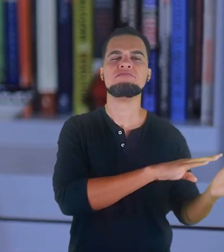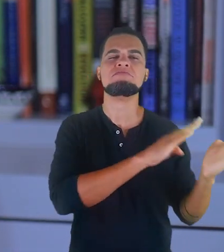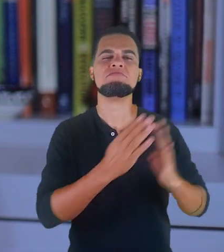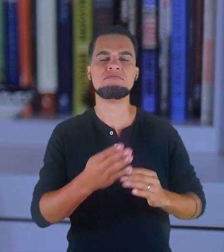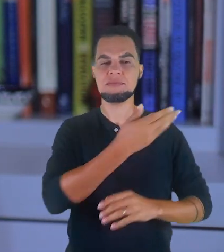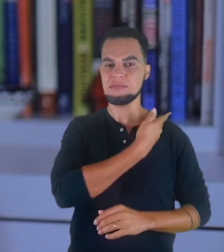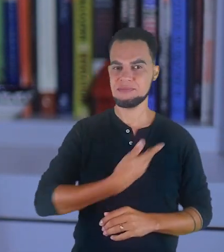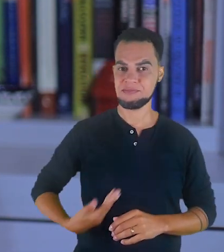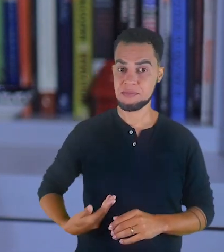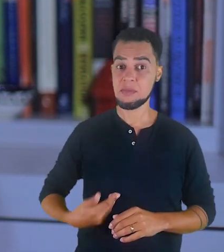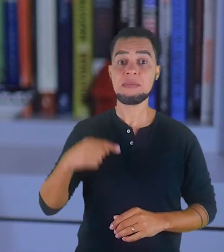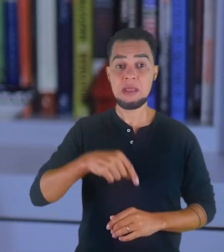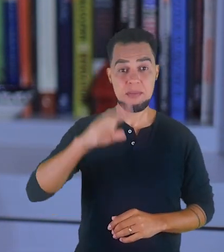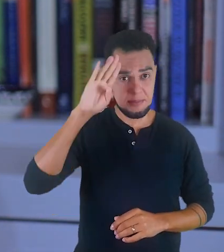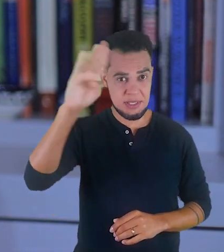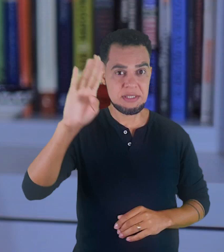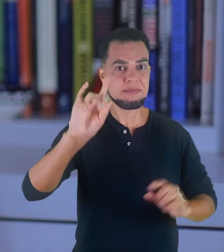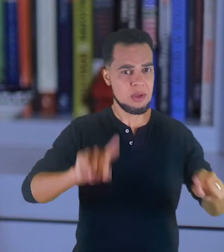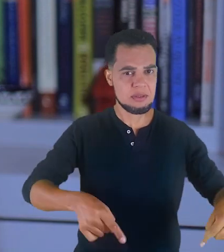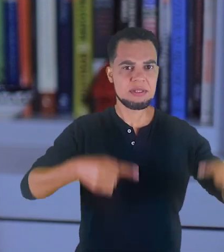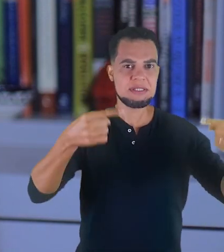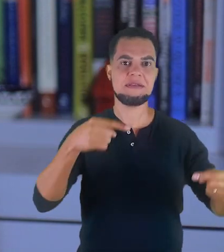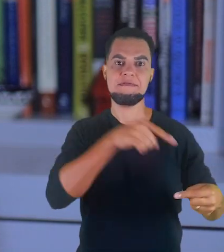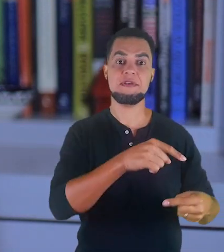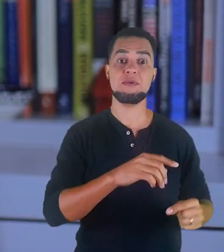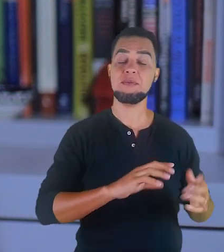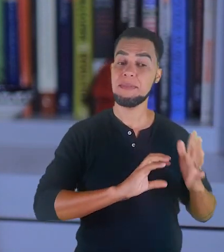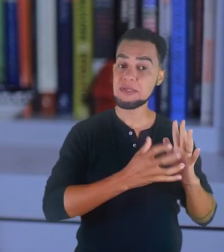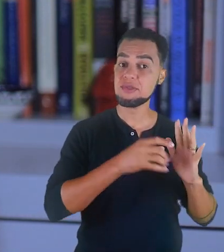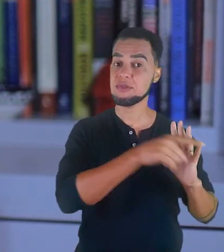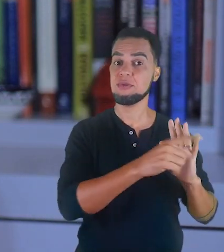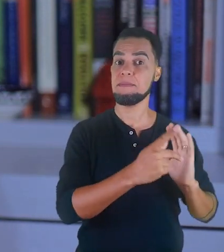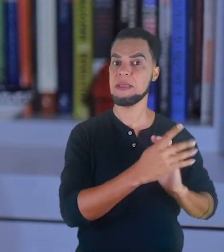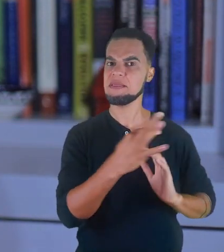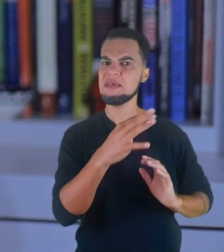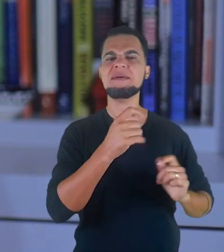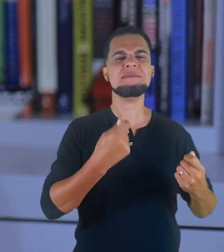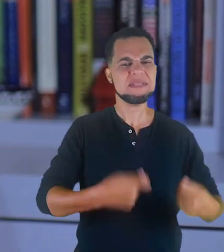So this is part of the main challenges that lie within the PT itself, which is to continue mobilizing.